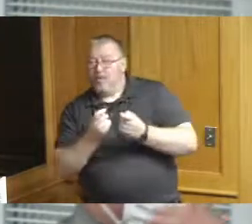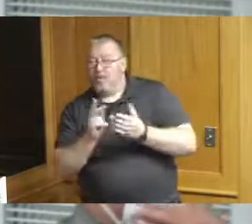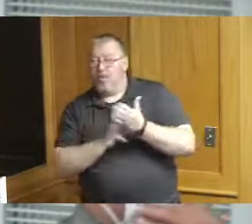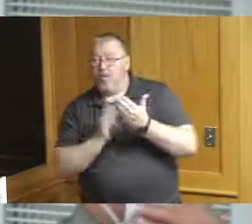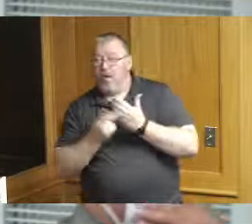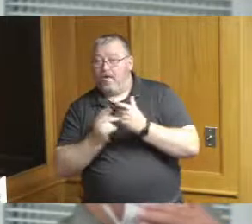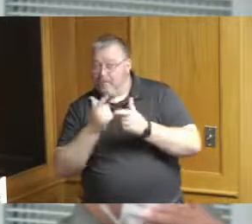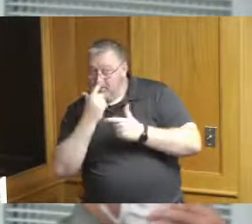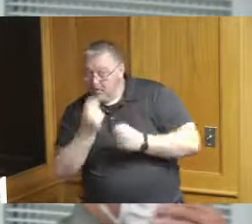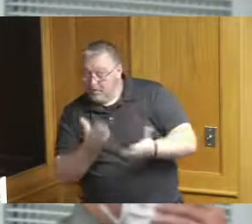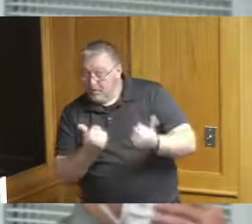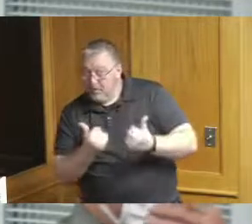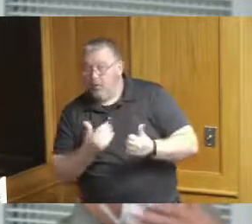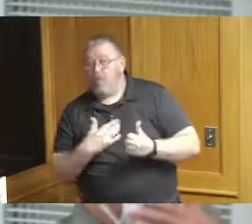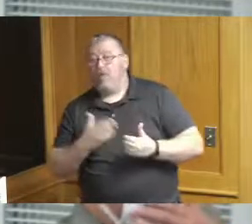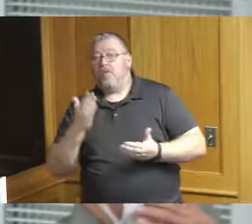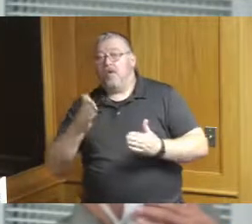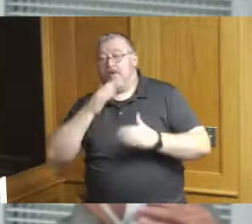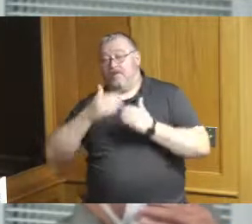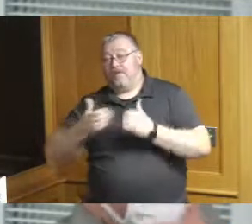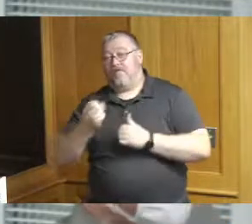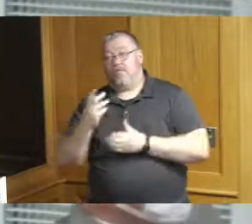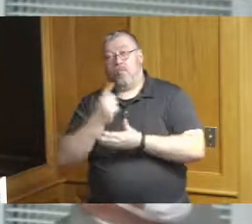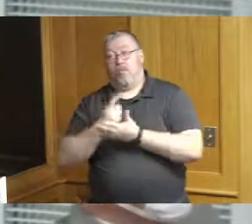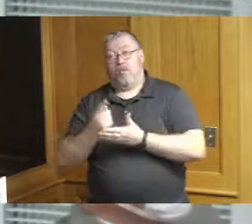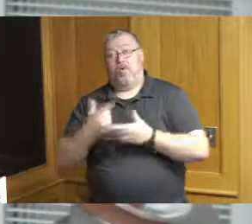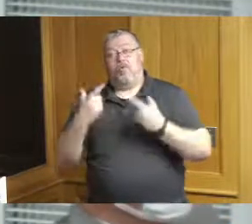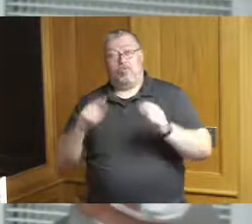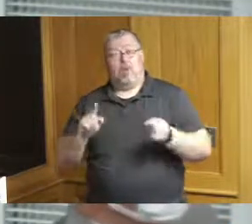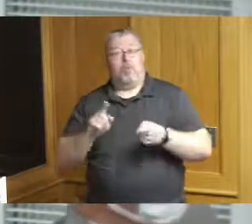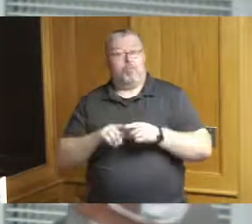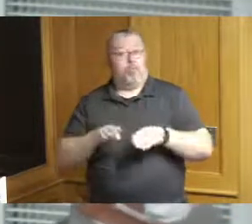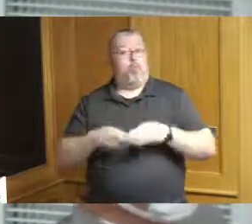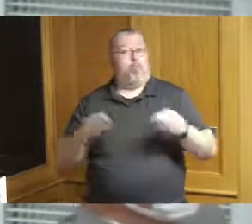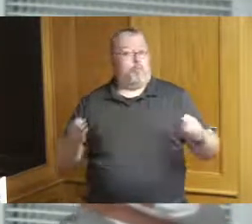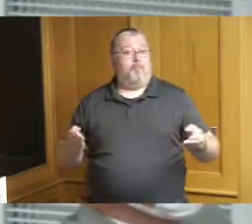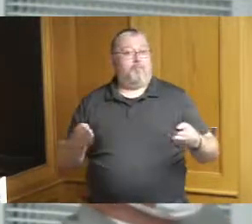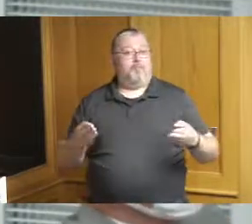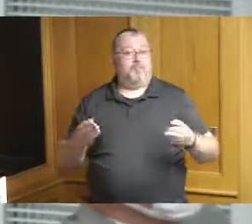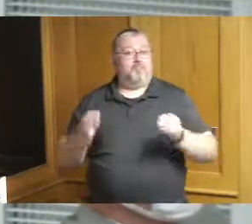will most likely in the next couple weeks try and roll out some additional incentive programs here